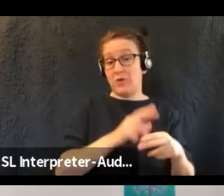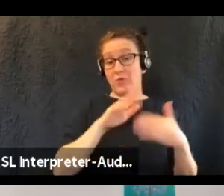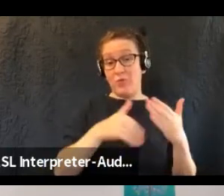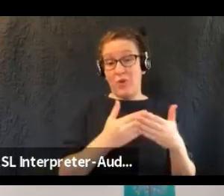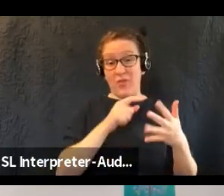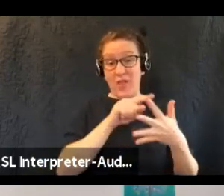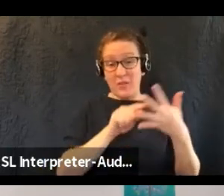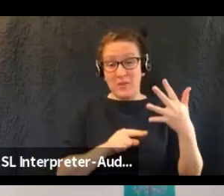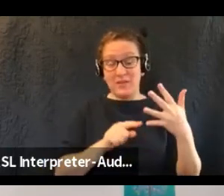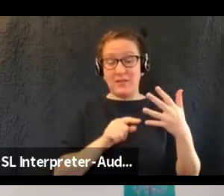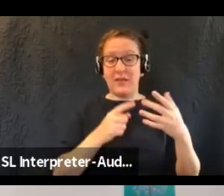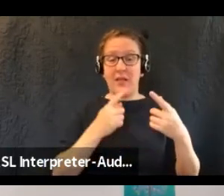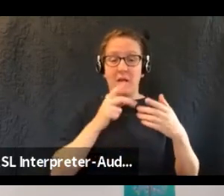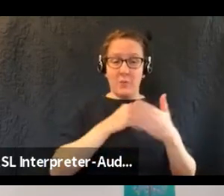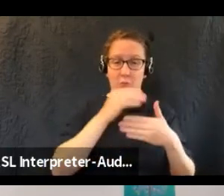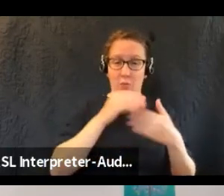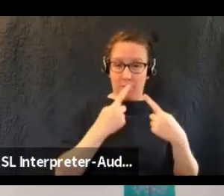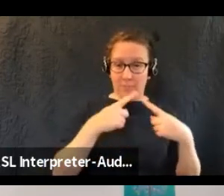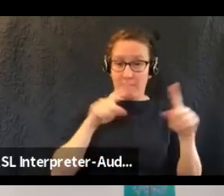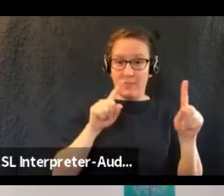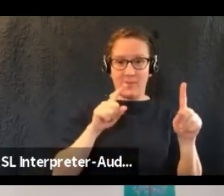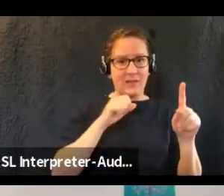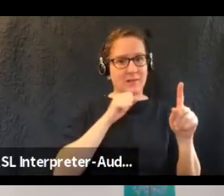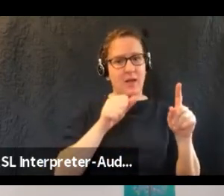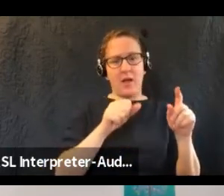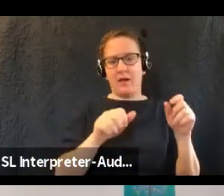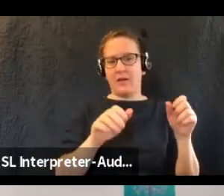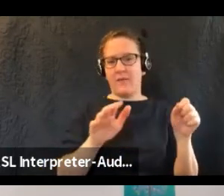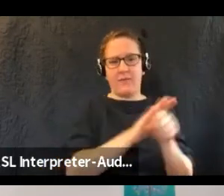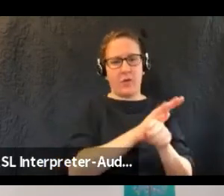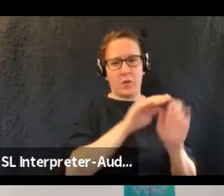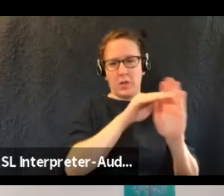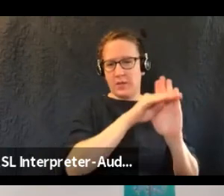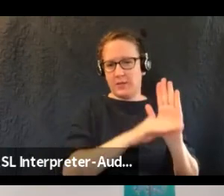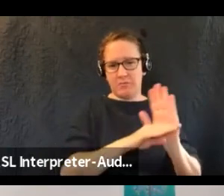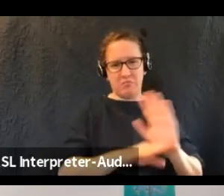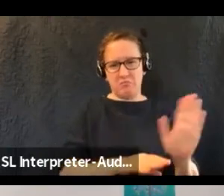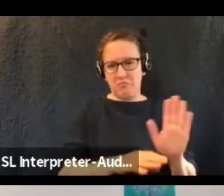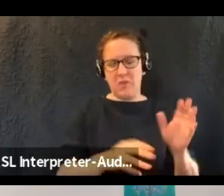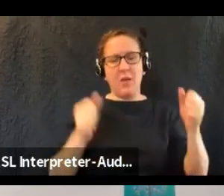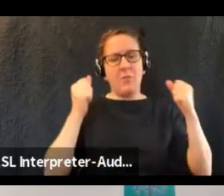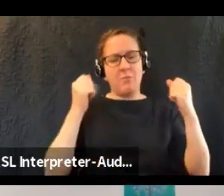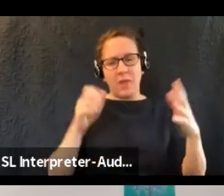This is by no means an exhaustive list. There are multiple other considerations.